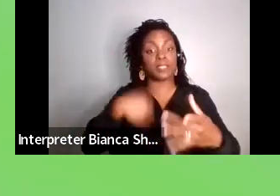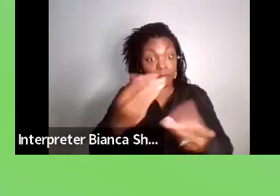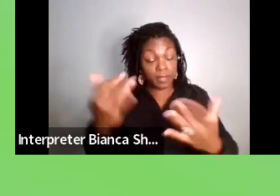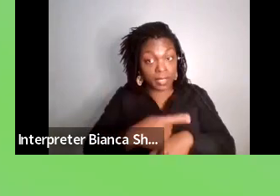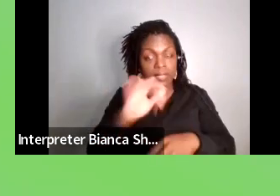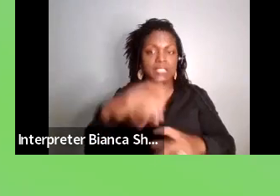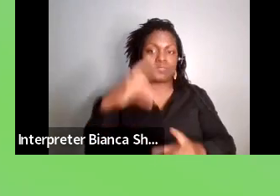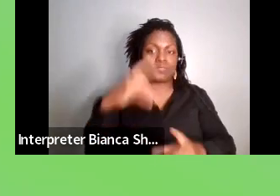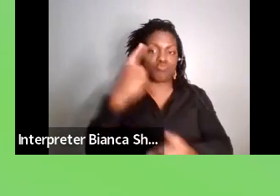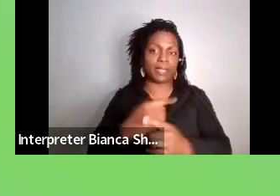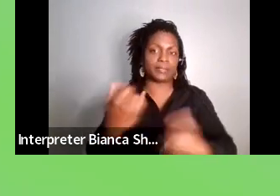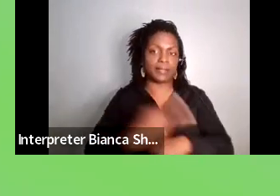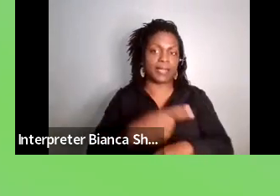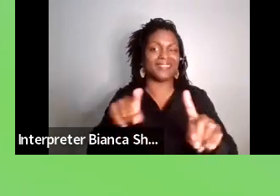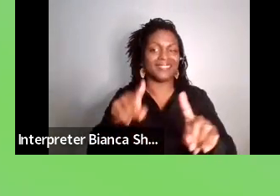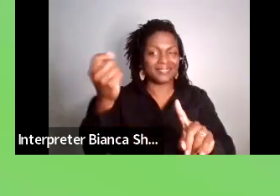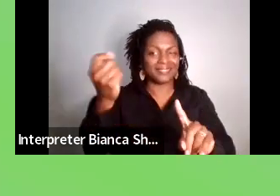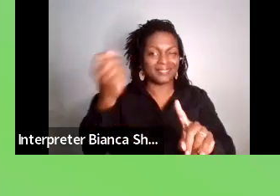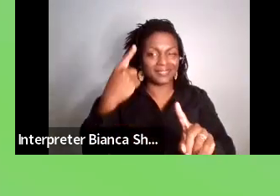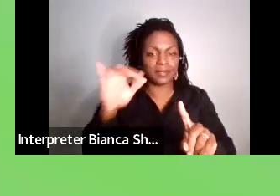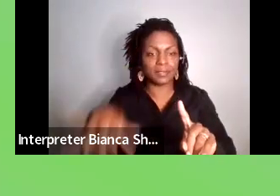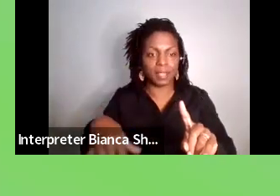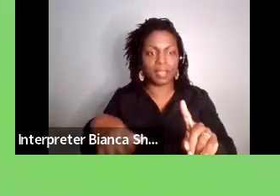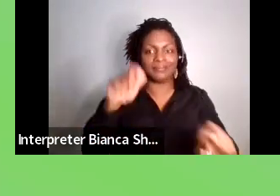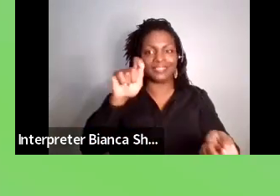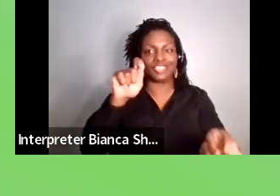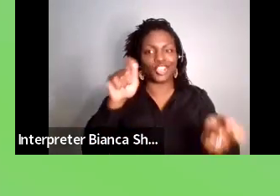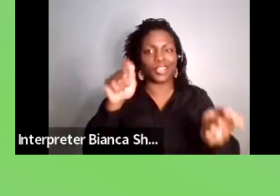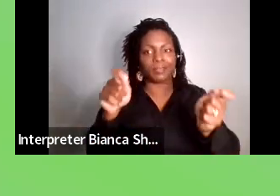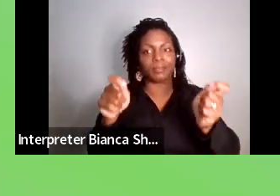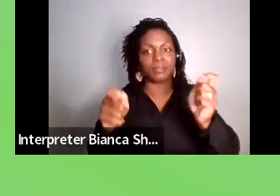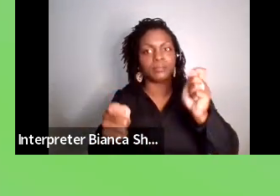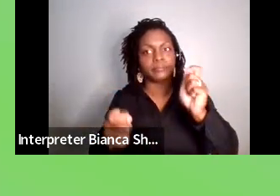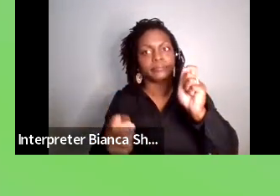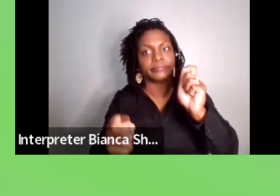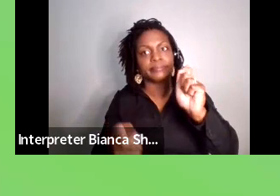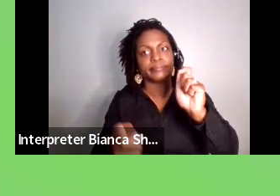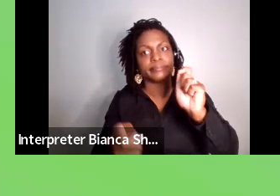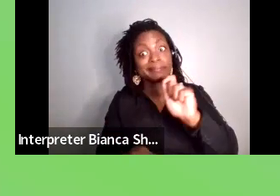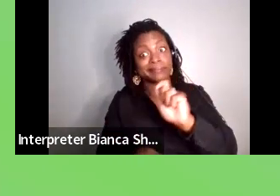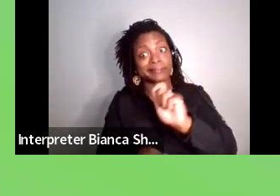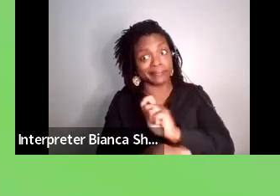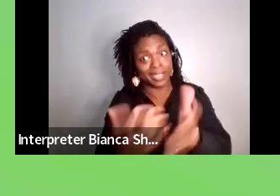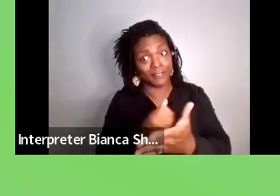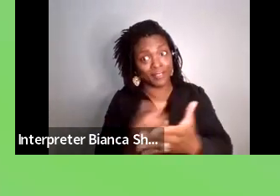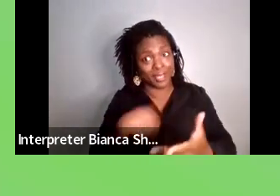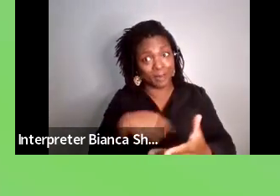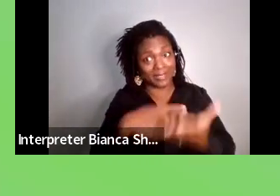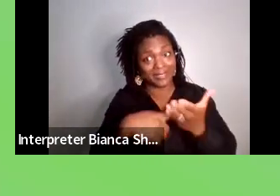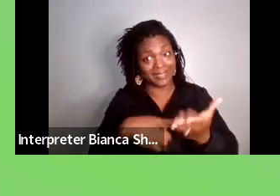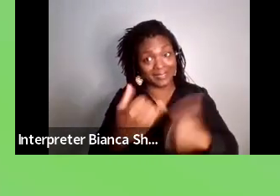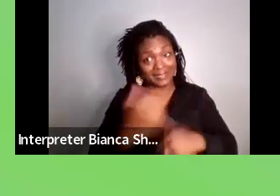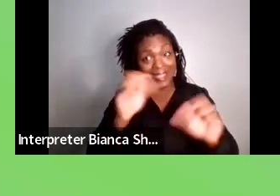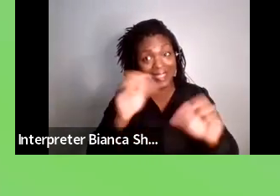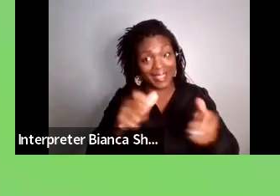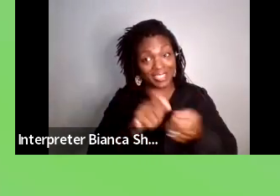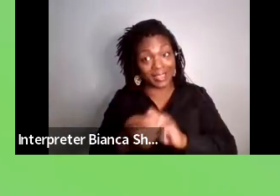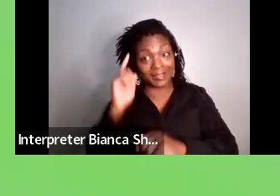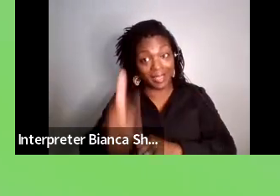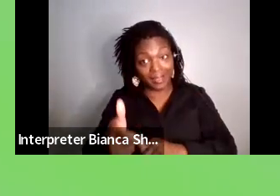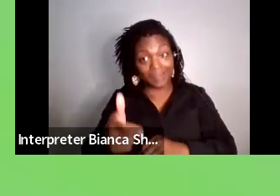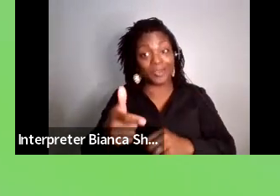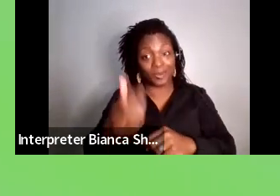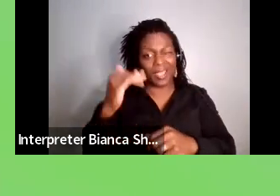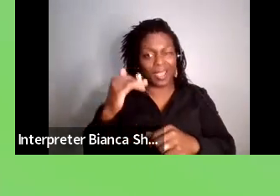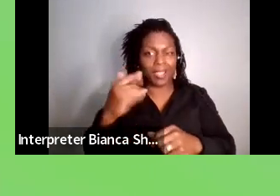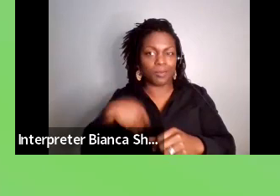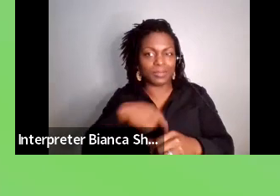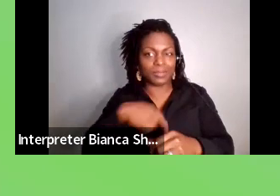But Wilf is evolving so it'll be changing So everything we're talking about could change as we continue the planning process.